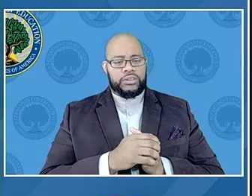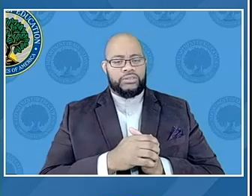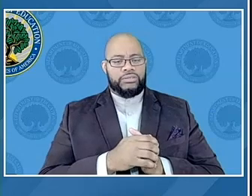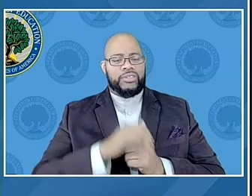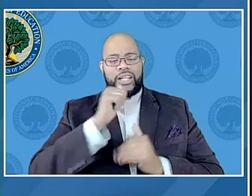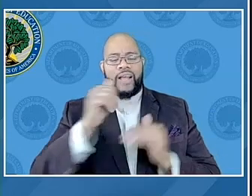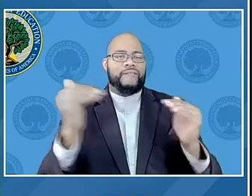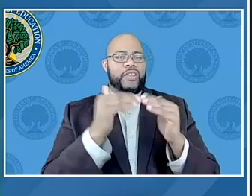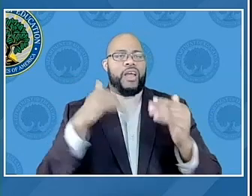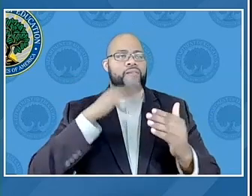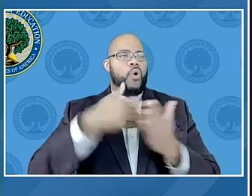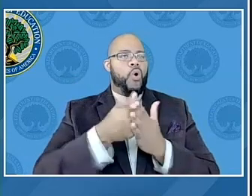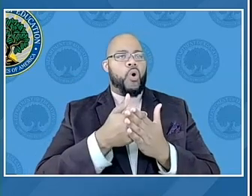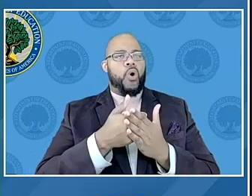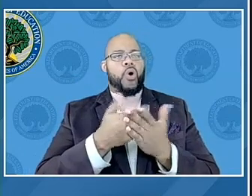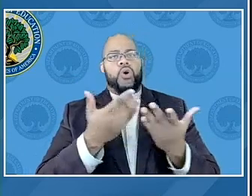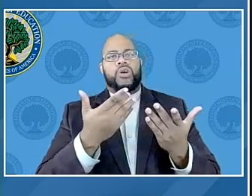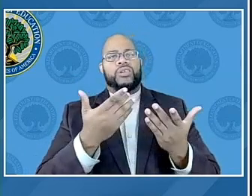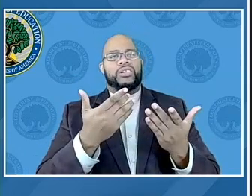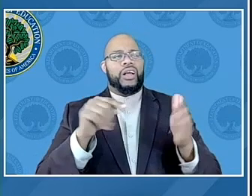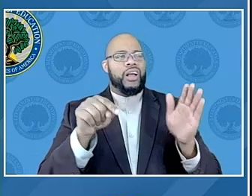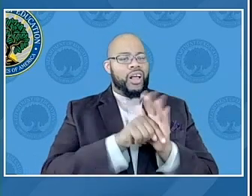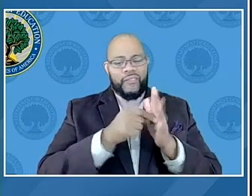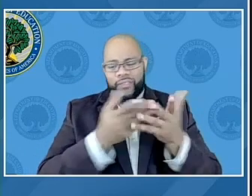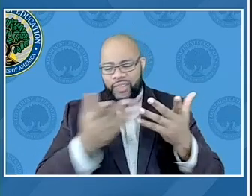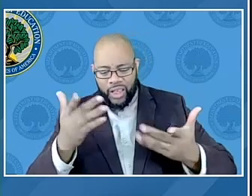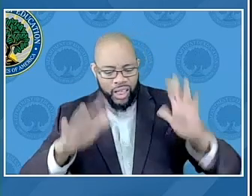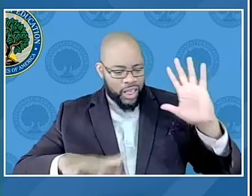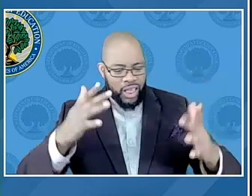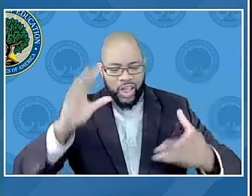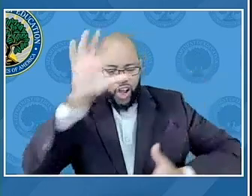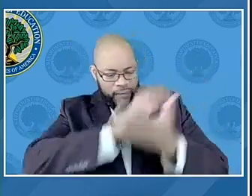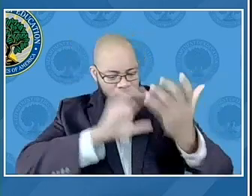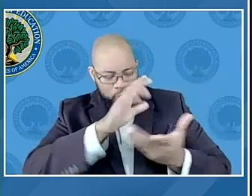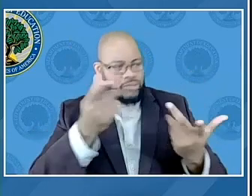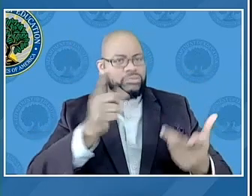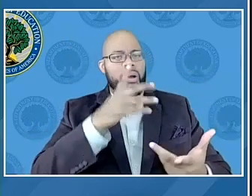loopholes for them to go through and for them to dedicate so much time and then